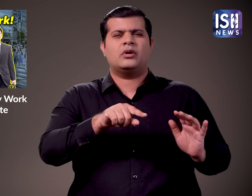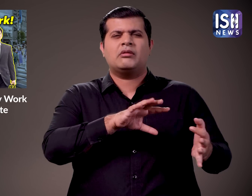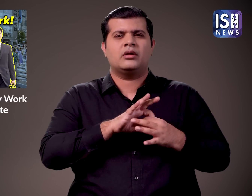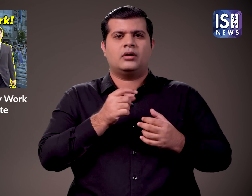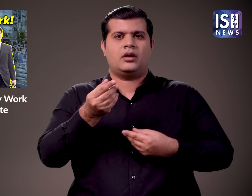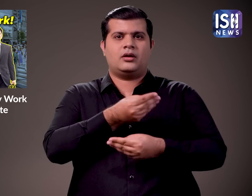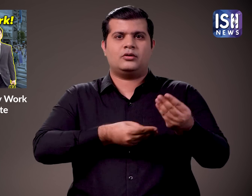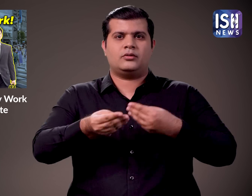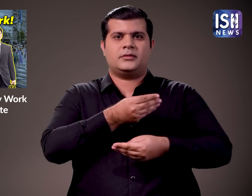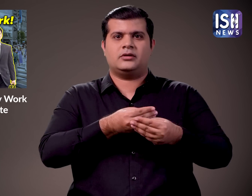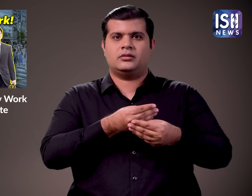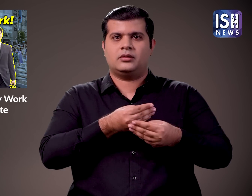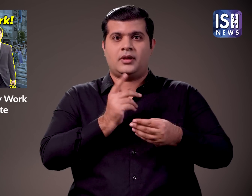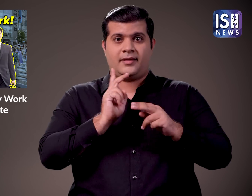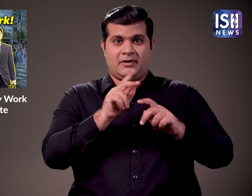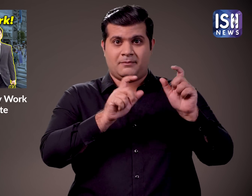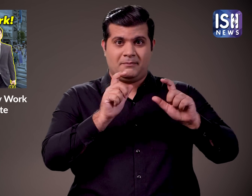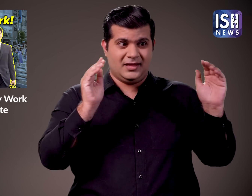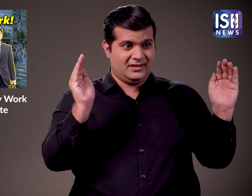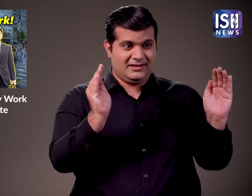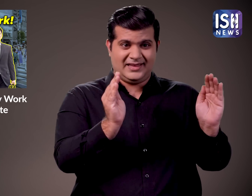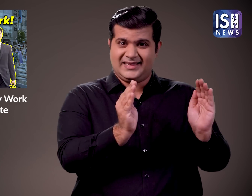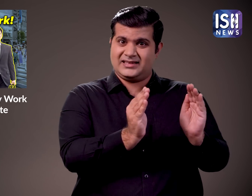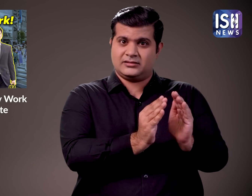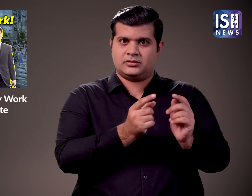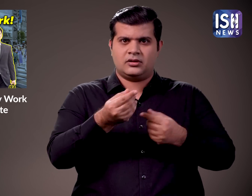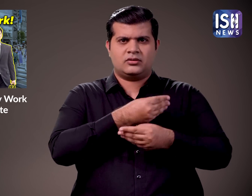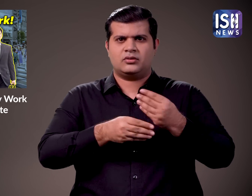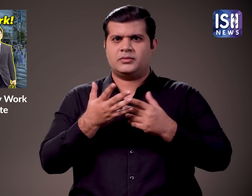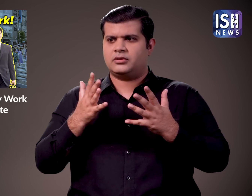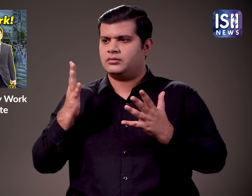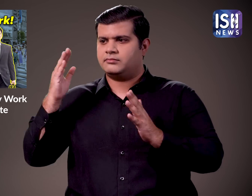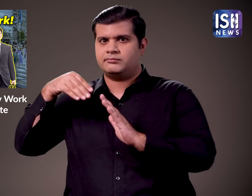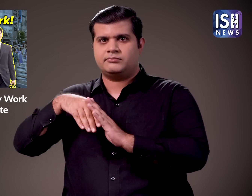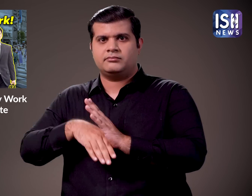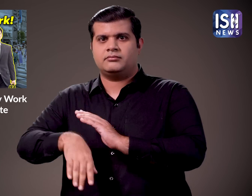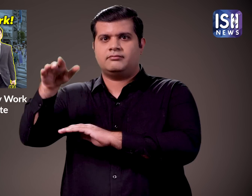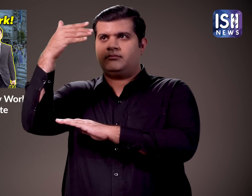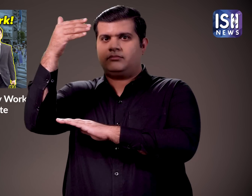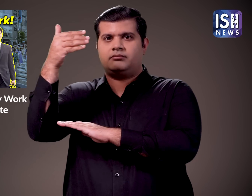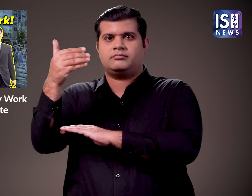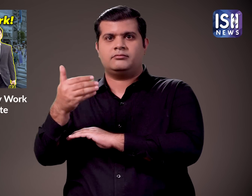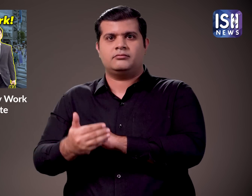Lesser population will result in economic decline.